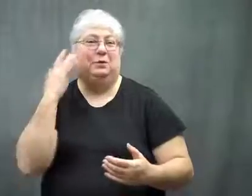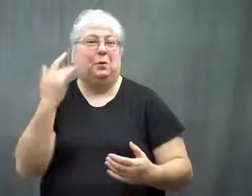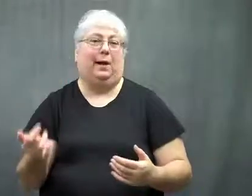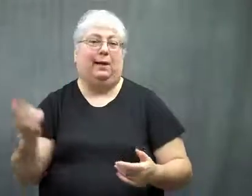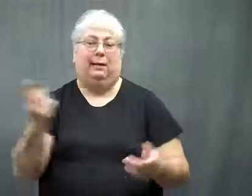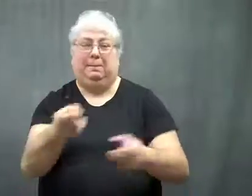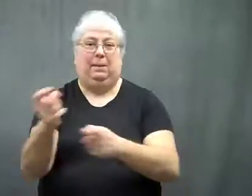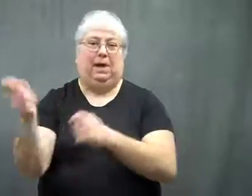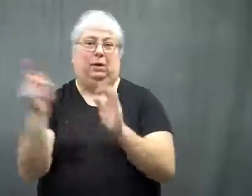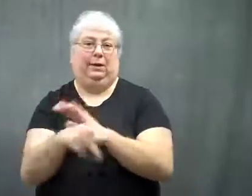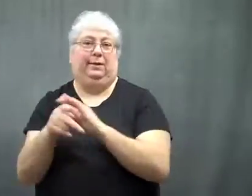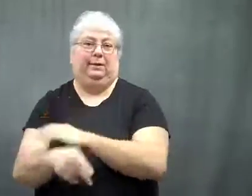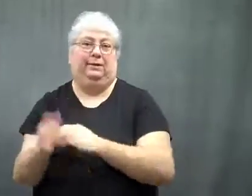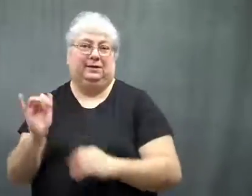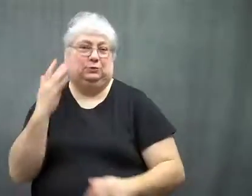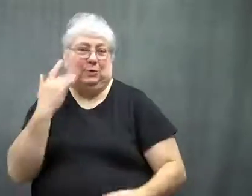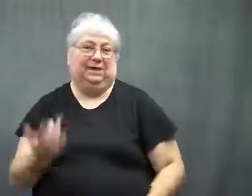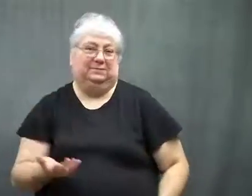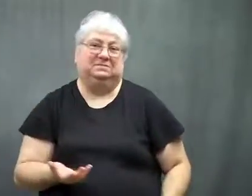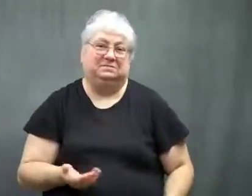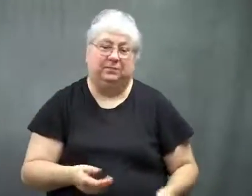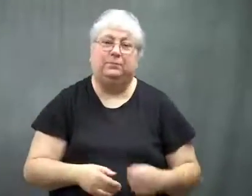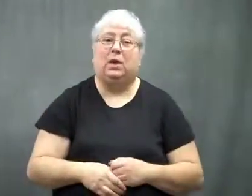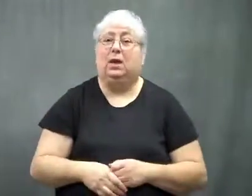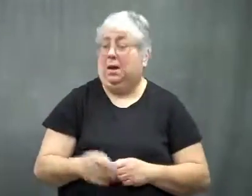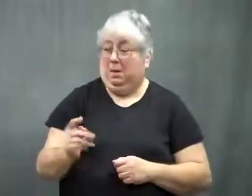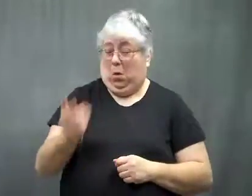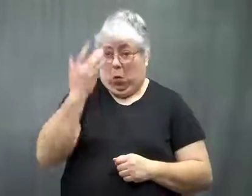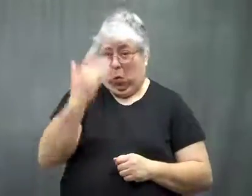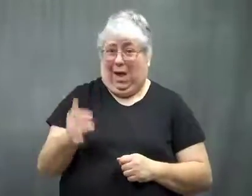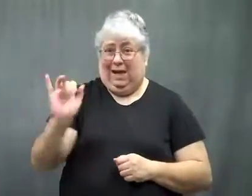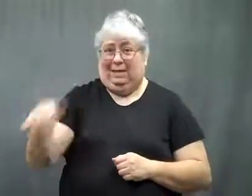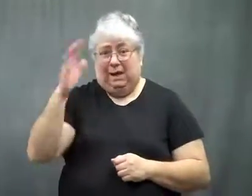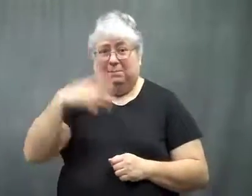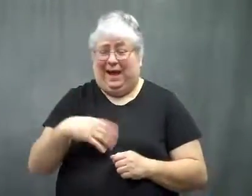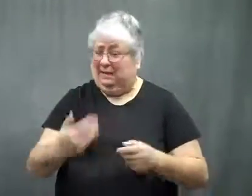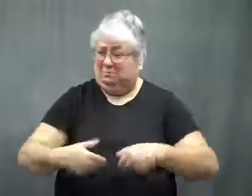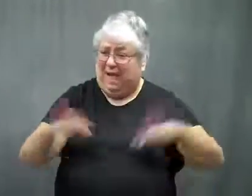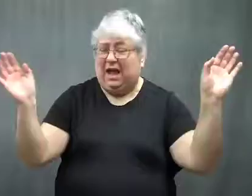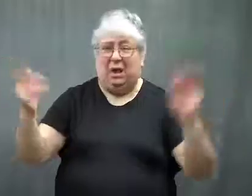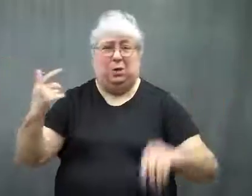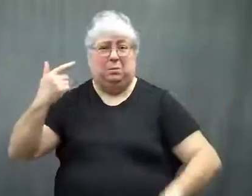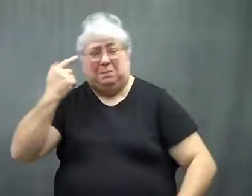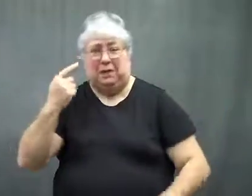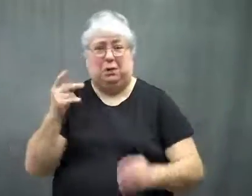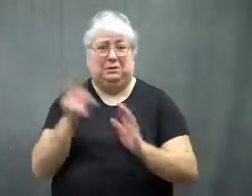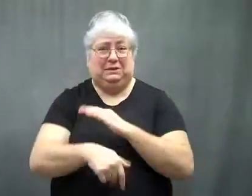That's why they shot and killed them instead.